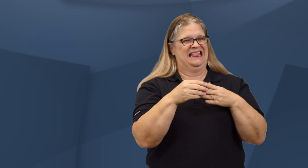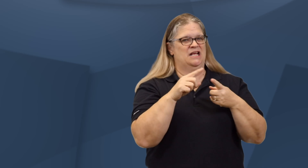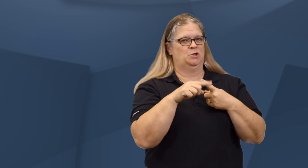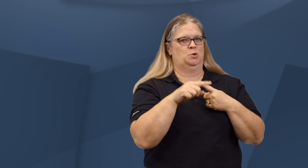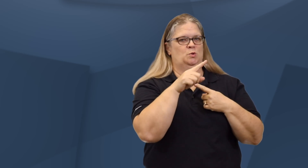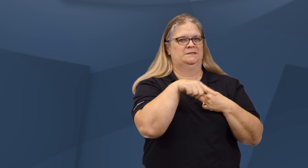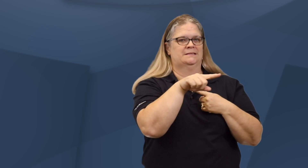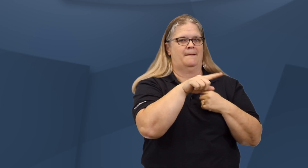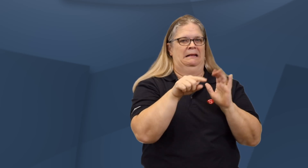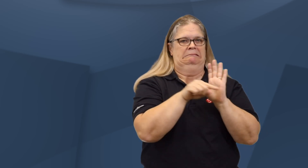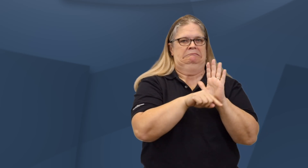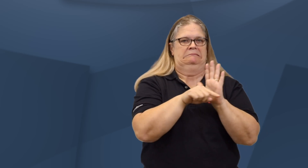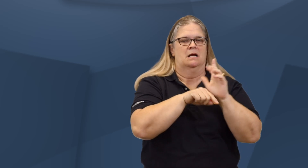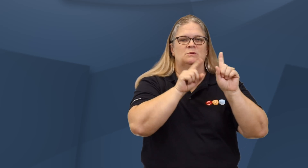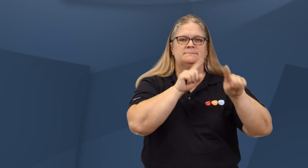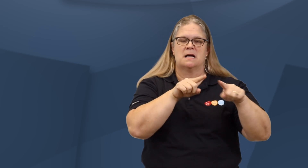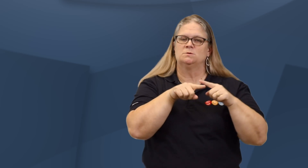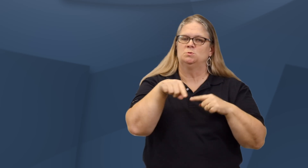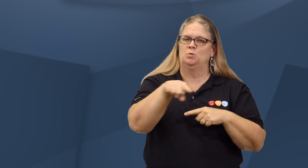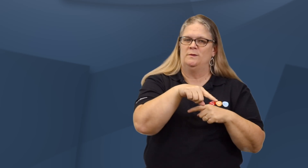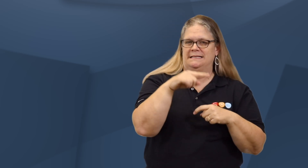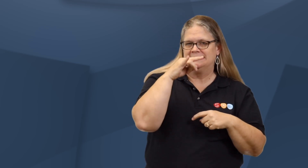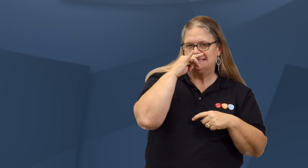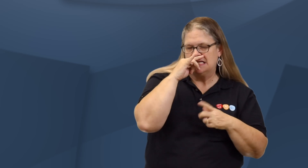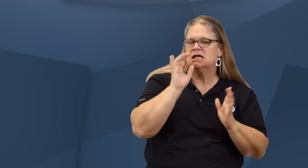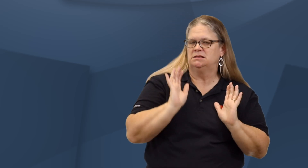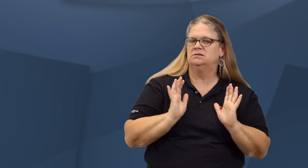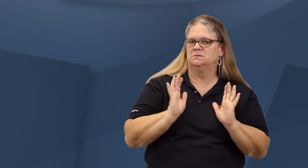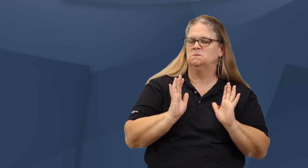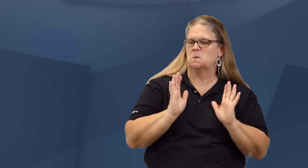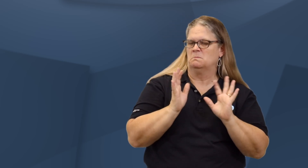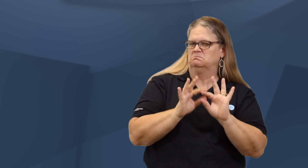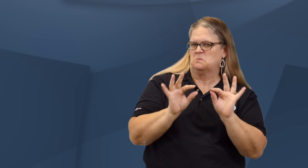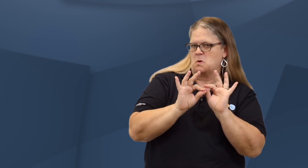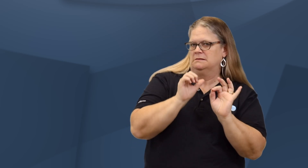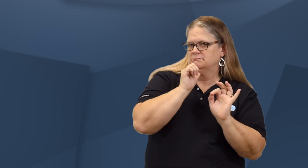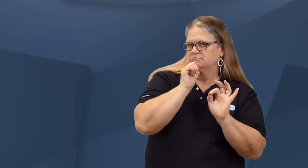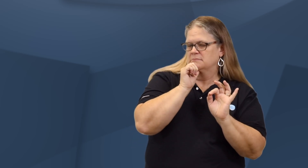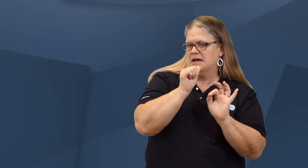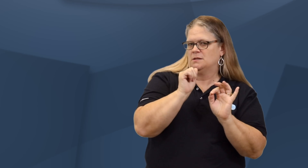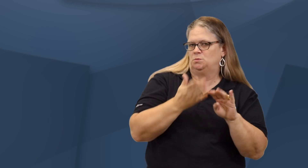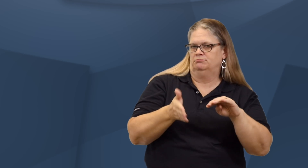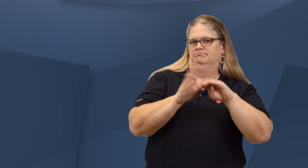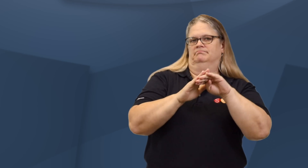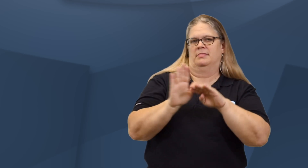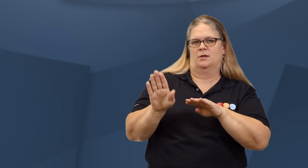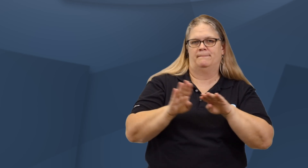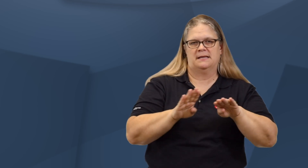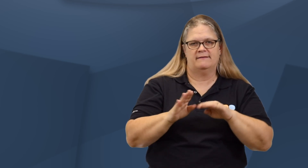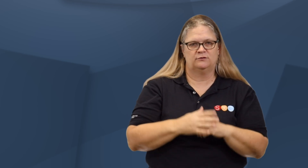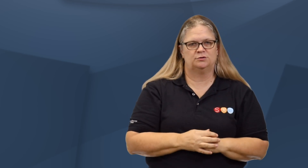to some negative responses towards these kids.